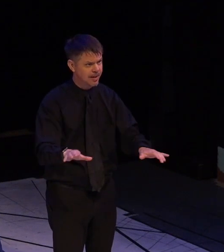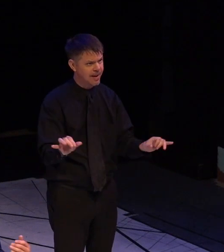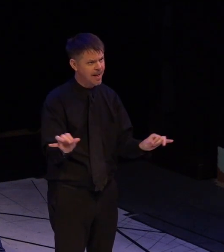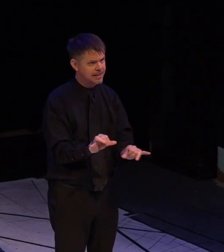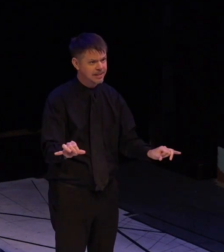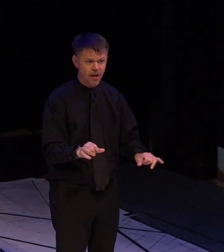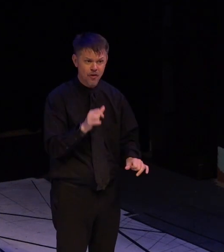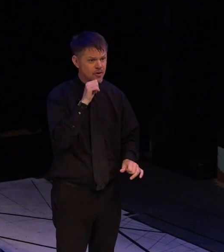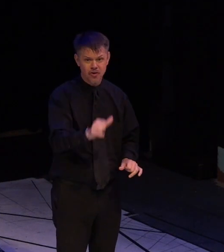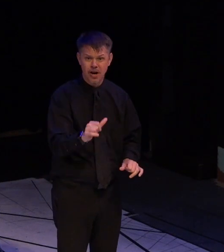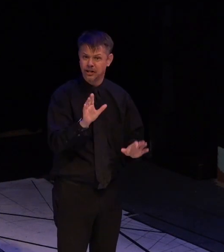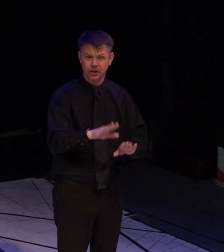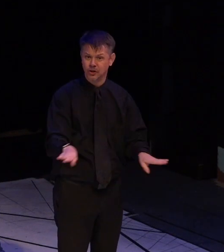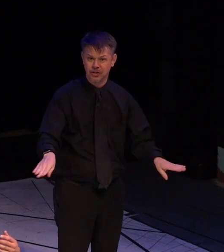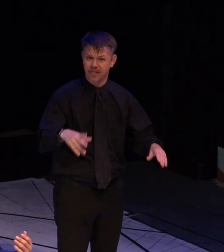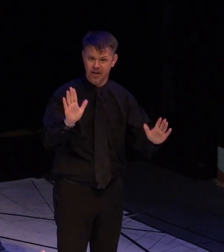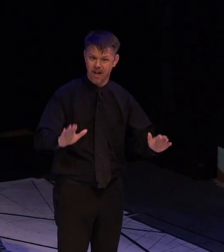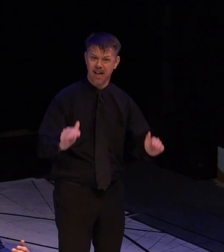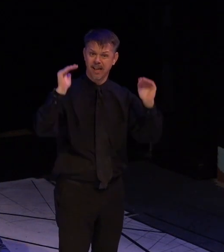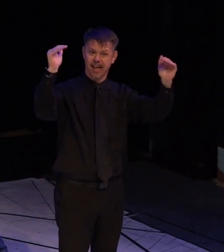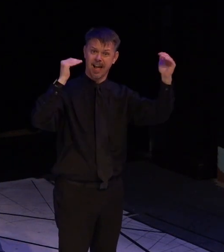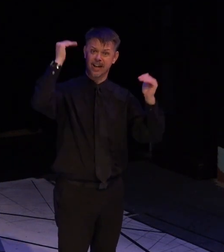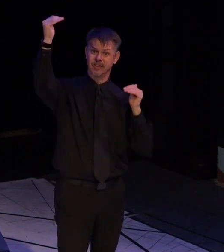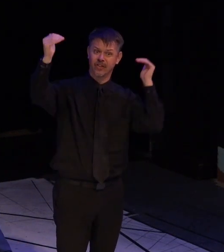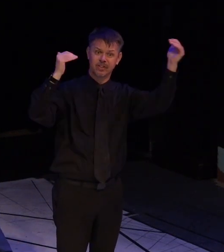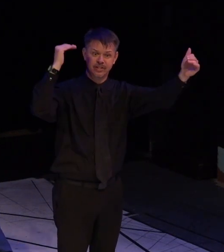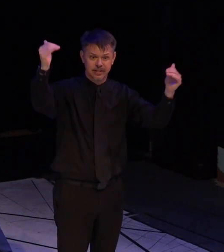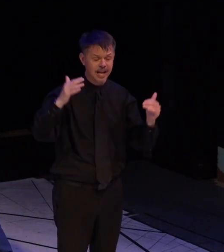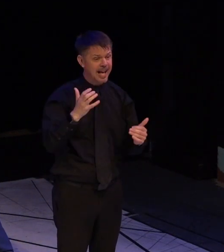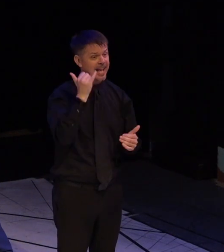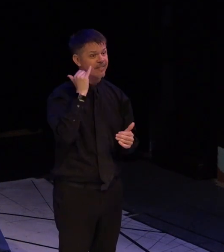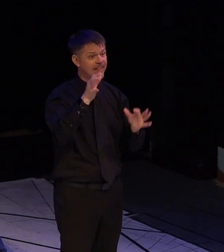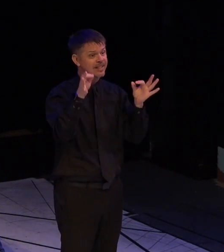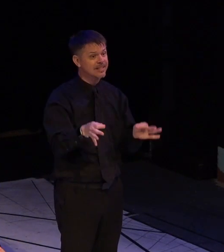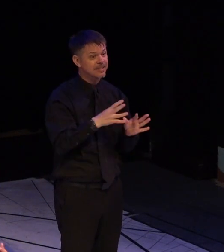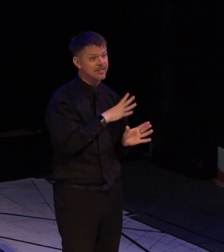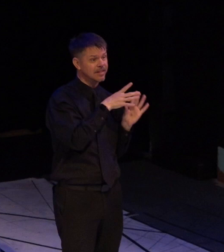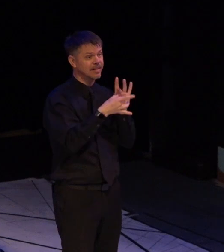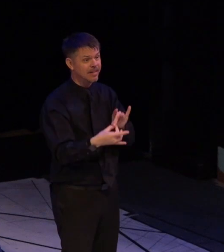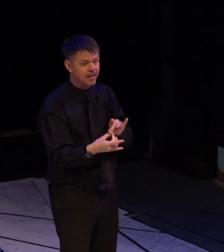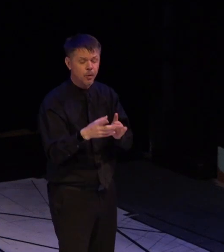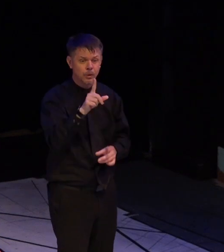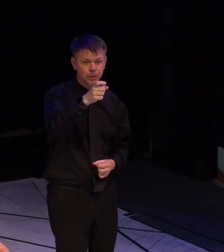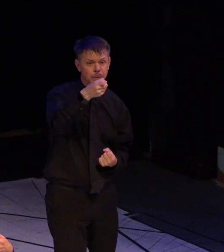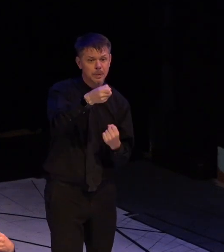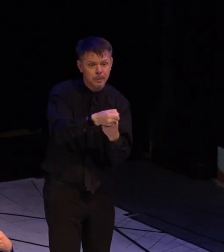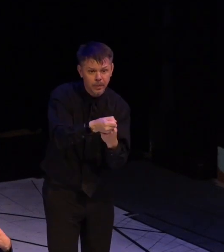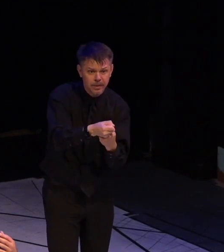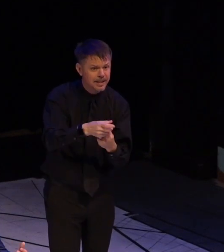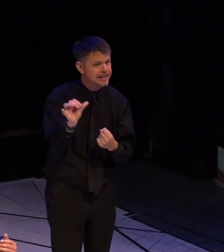They're grown adults, and if they choose to be in a sexual relationship, then, we should support them just like we would support somebody